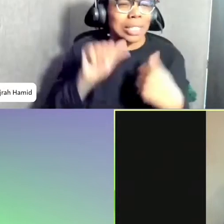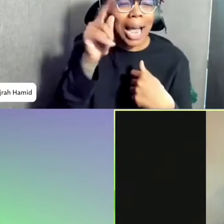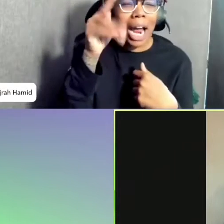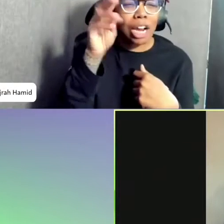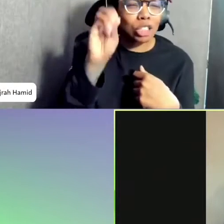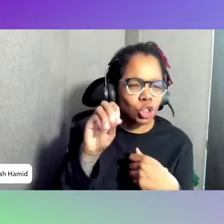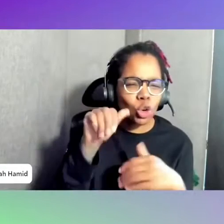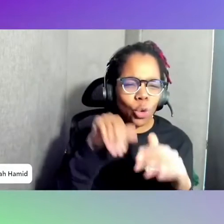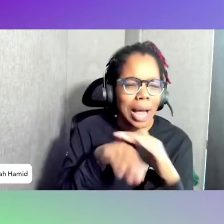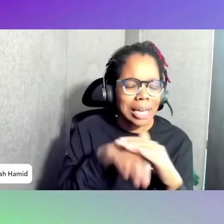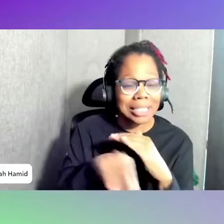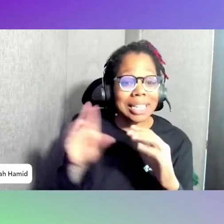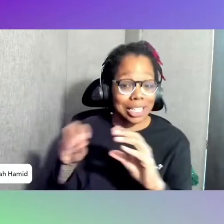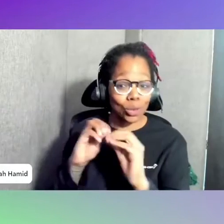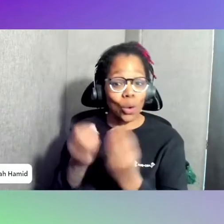things we want to start with first